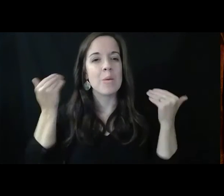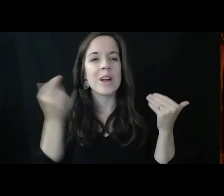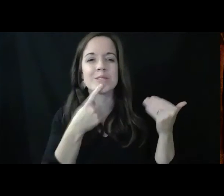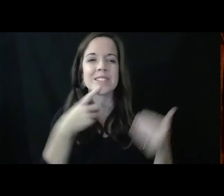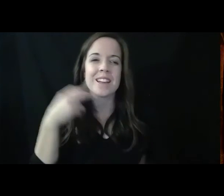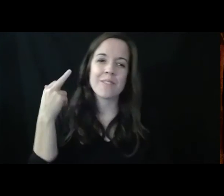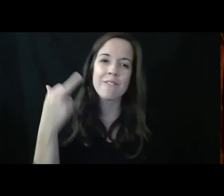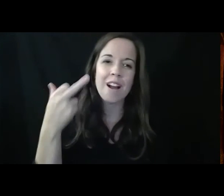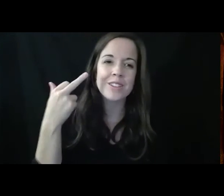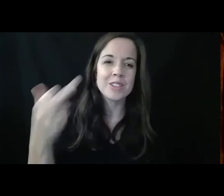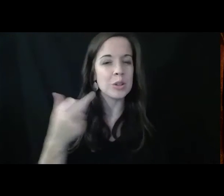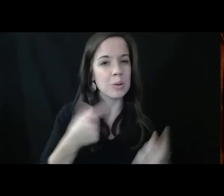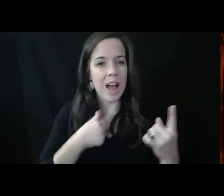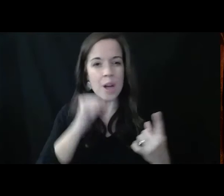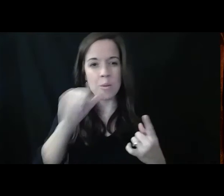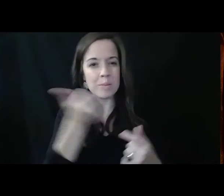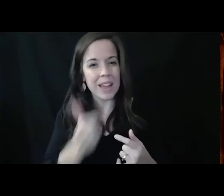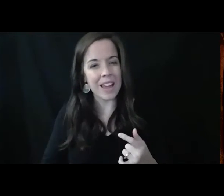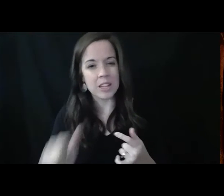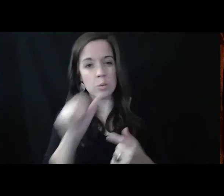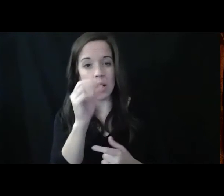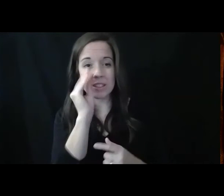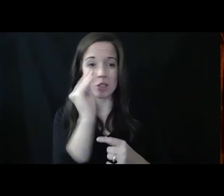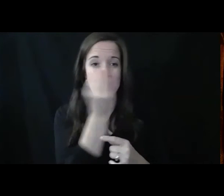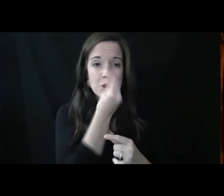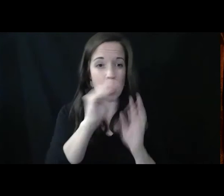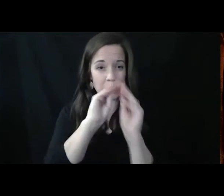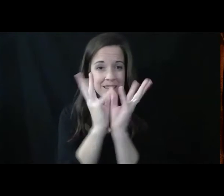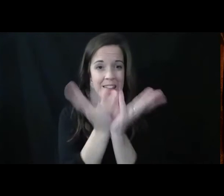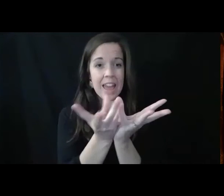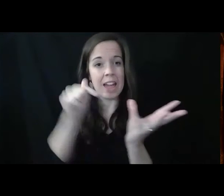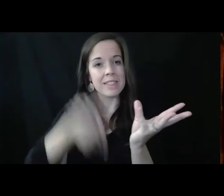I won’t be anyone’s nosegay // this Mary is her own // talking bouquet